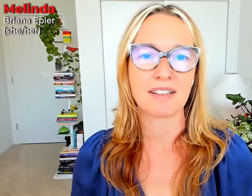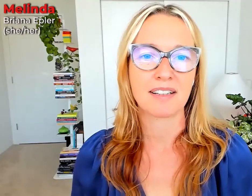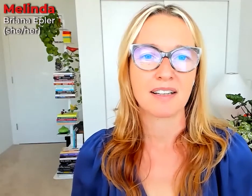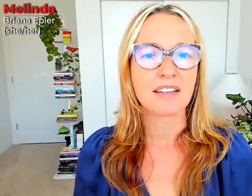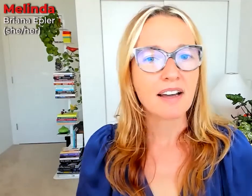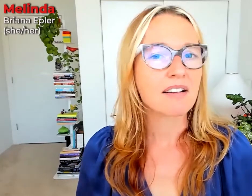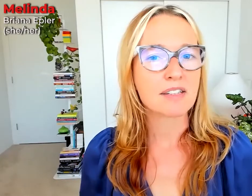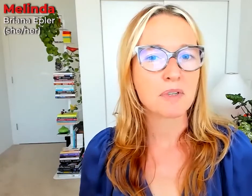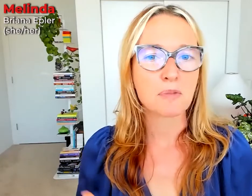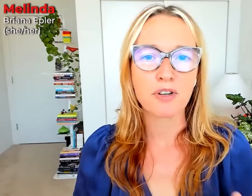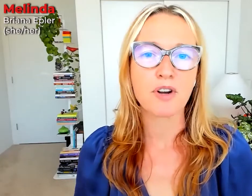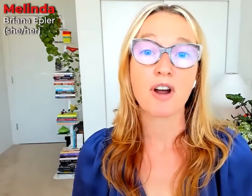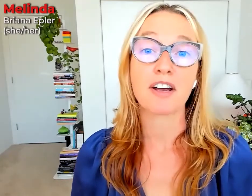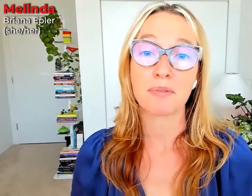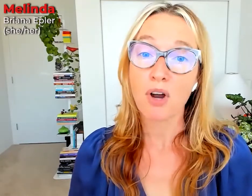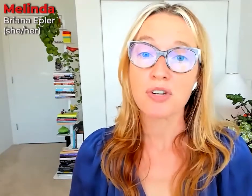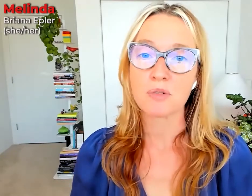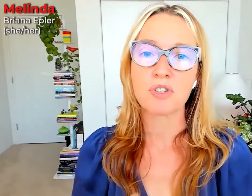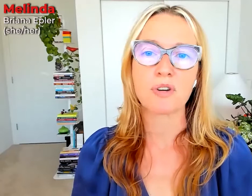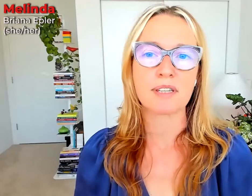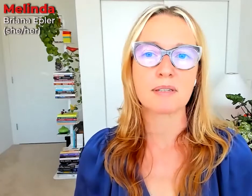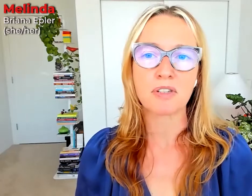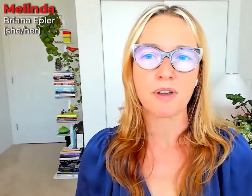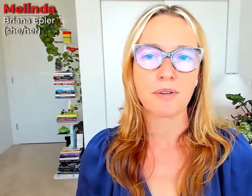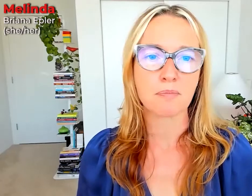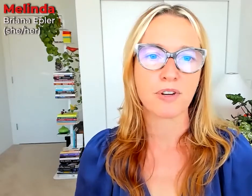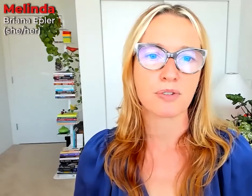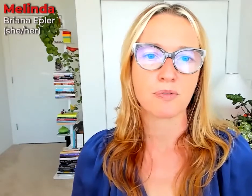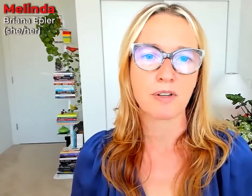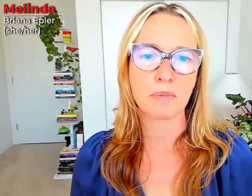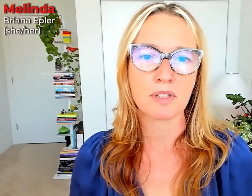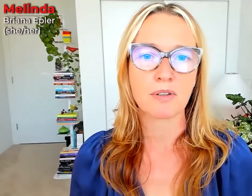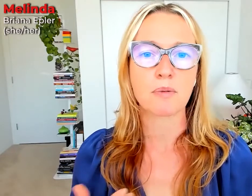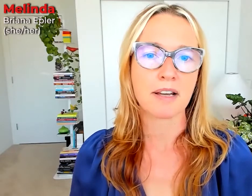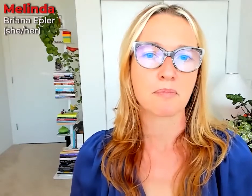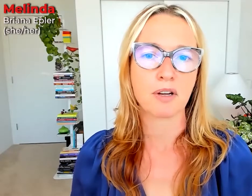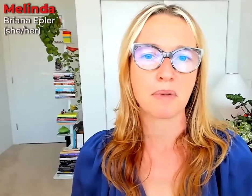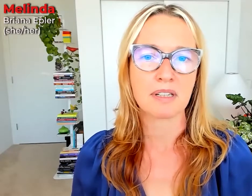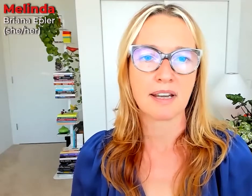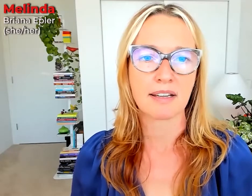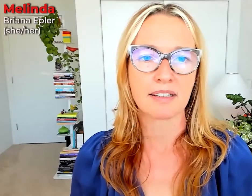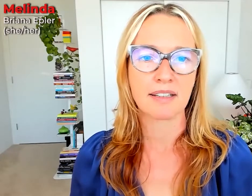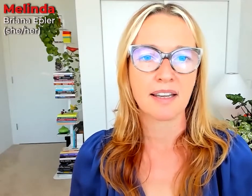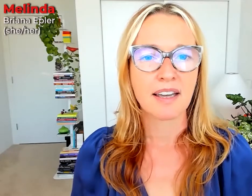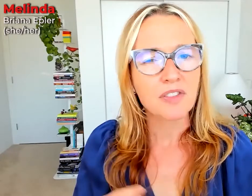The Icon Summit is part of our Icon project, which addresses mental health and professional development for Black and Brown men in tech.